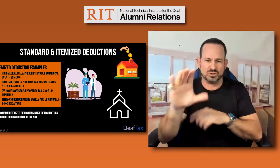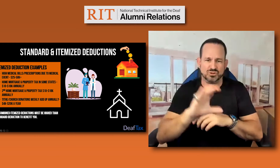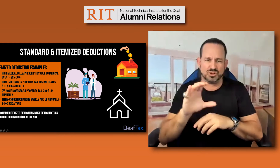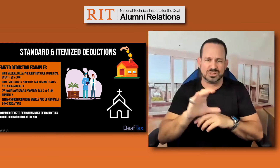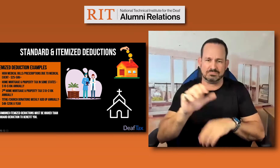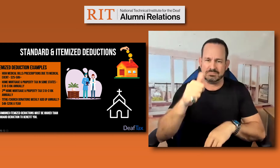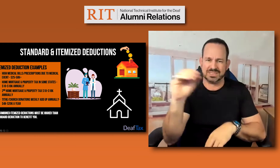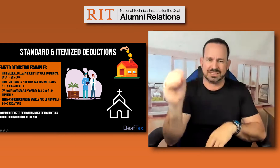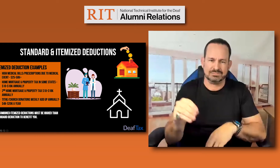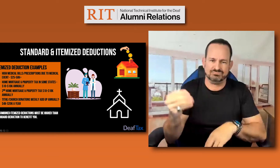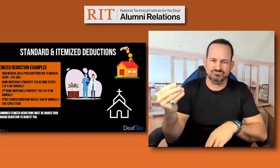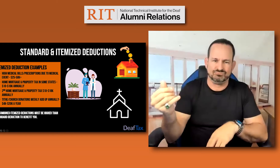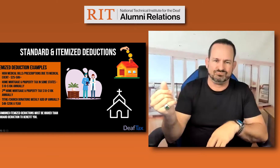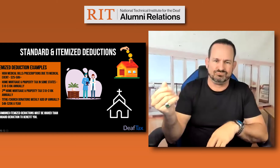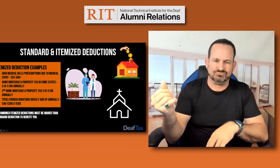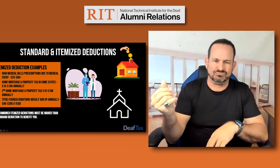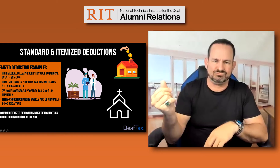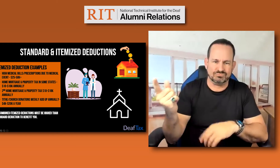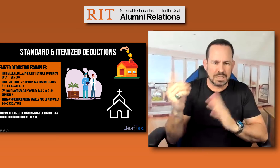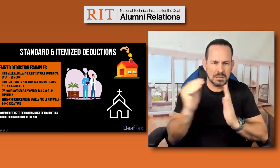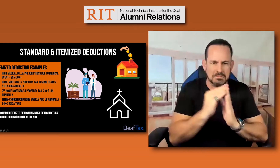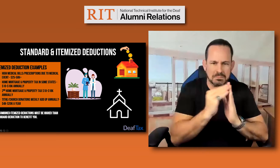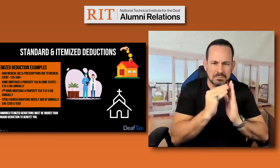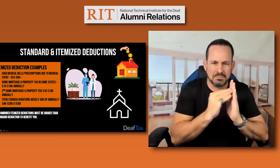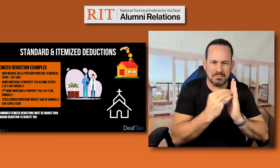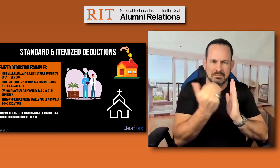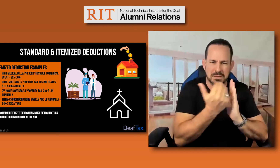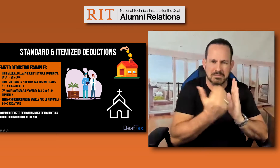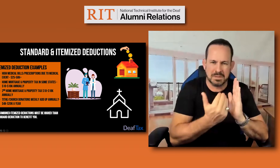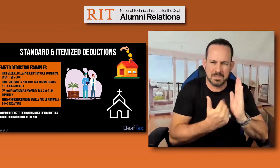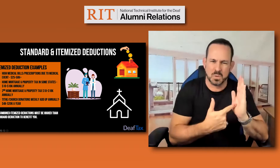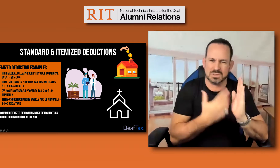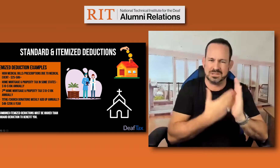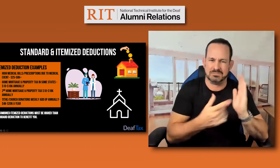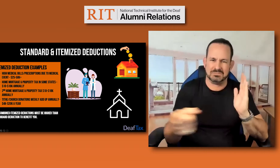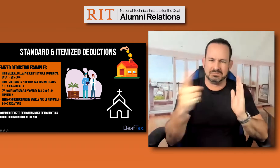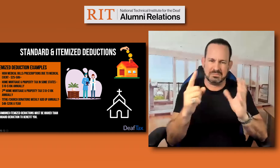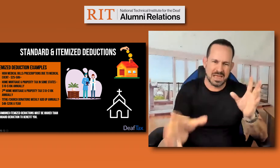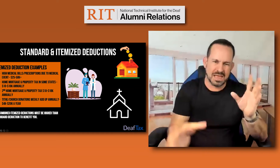Maybe you give, tithe to your church regularly,